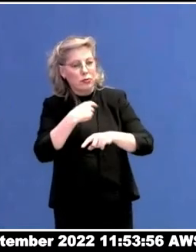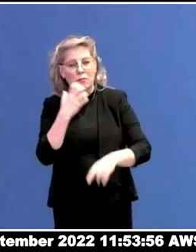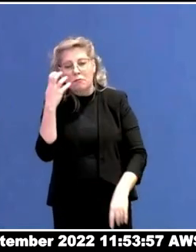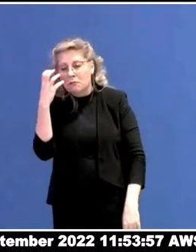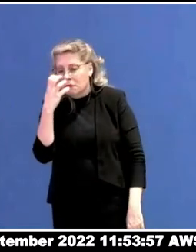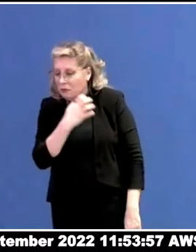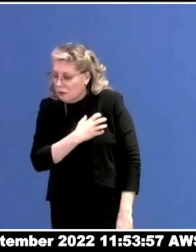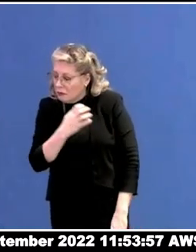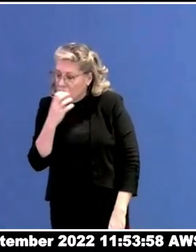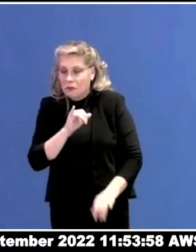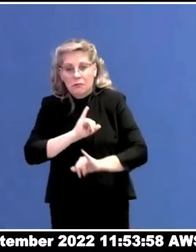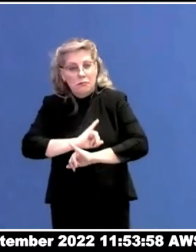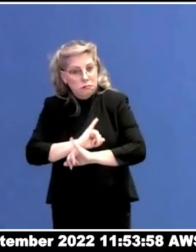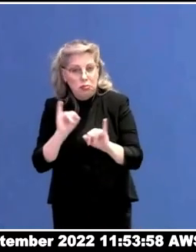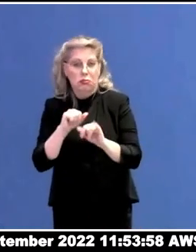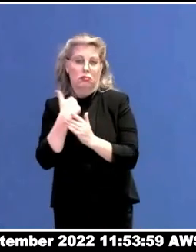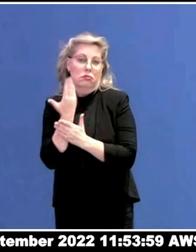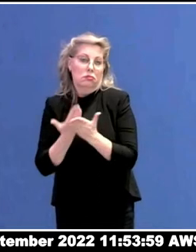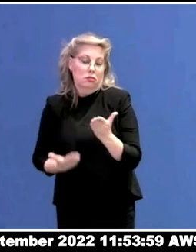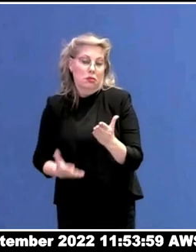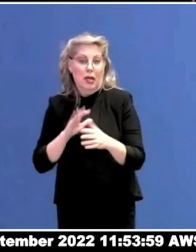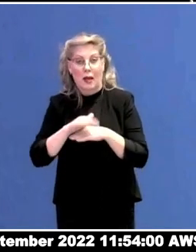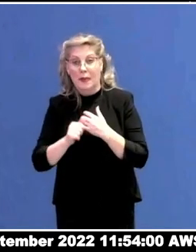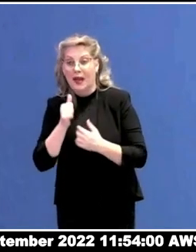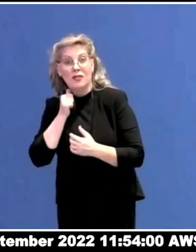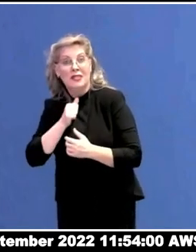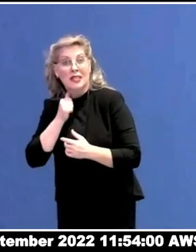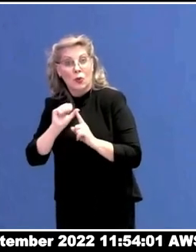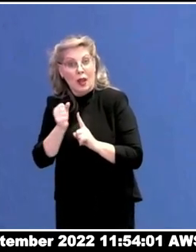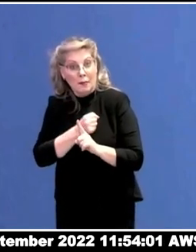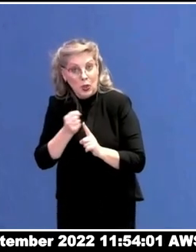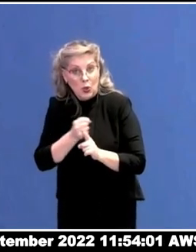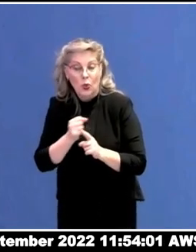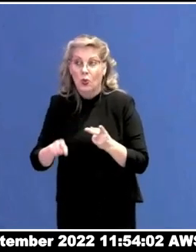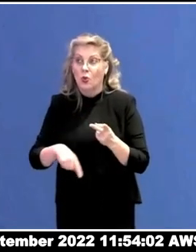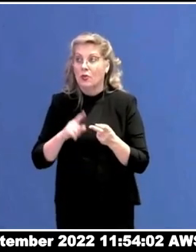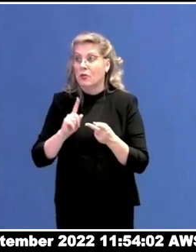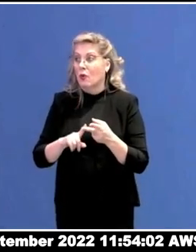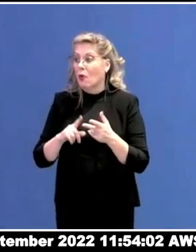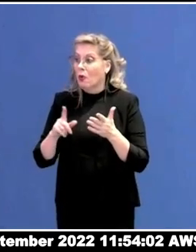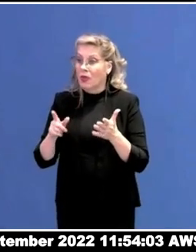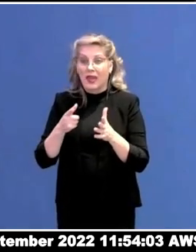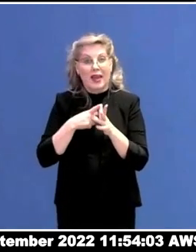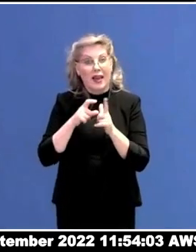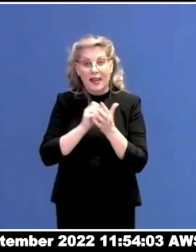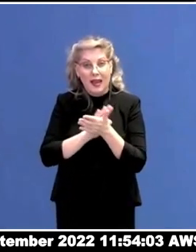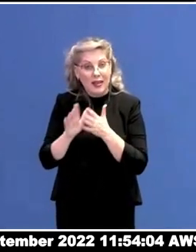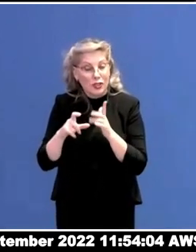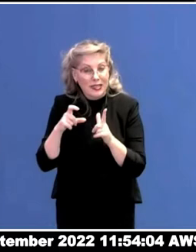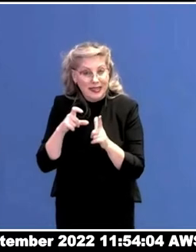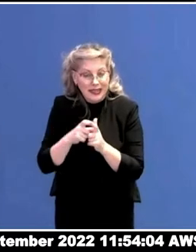abuse, the disabilities in terms of ADHD and the FASD and, you know, the autism and so